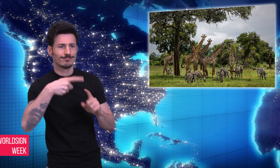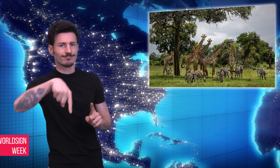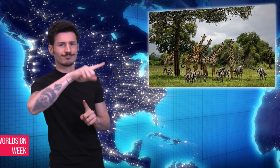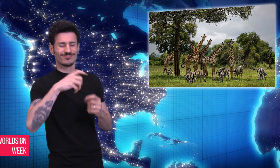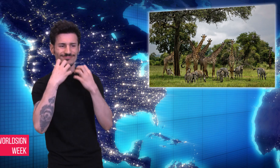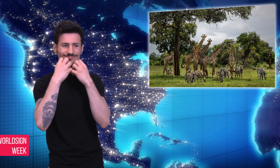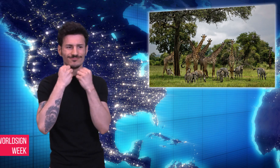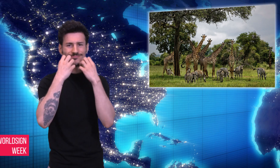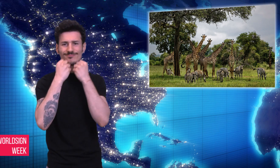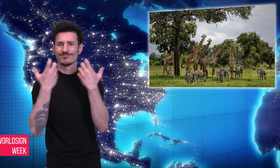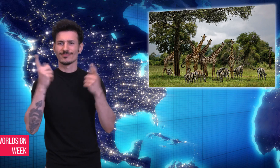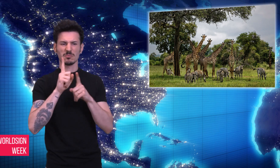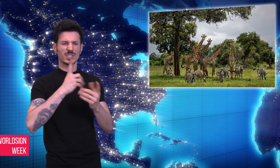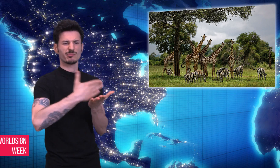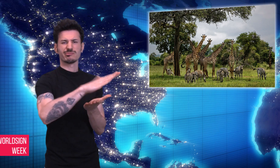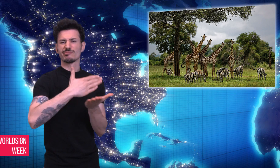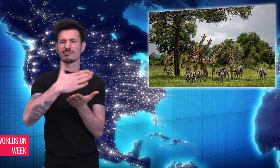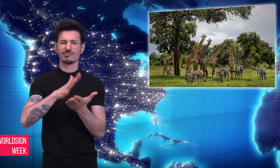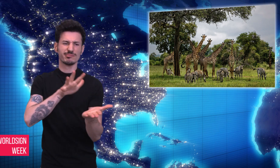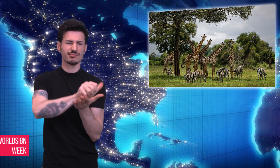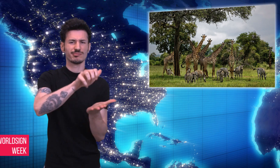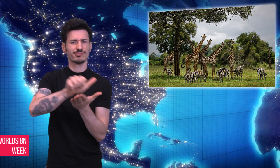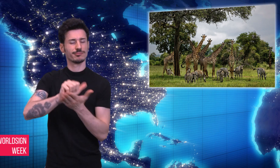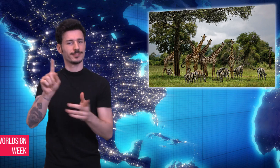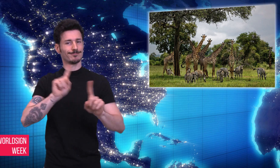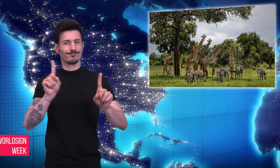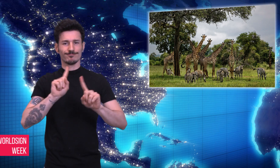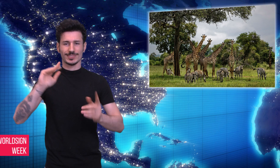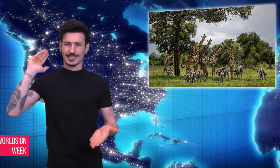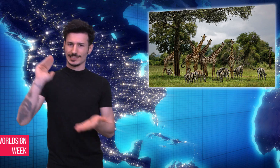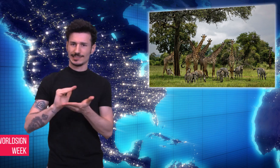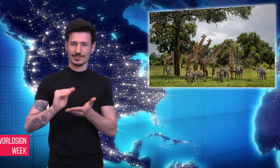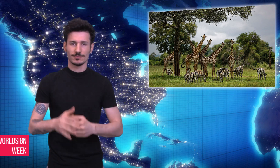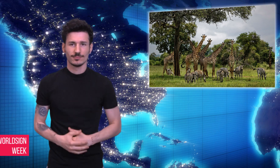prevent the extinction from happening.